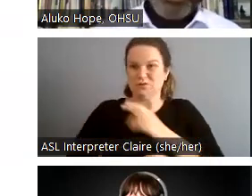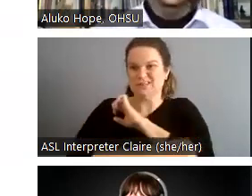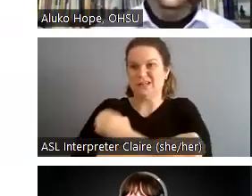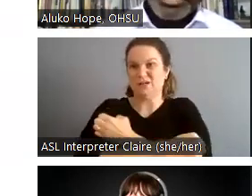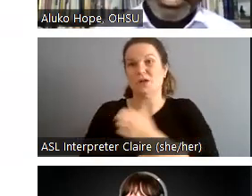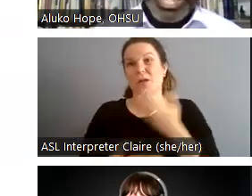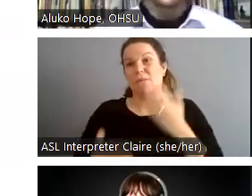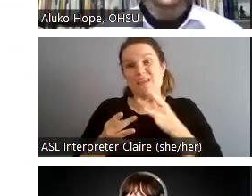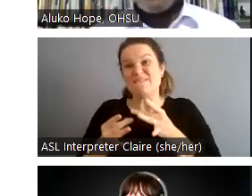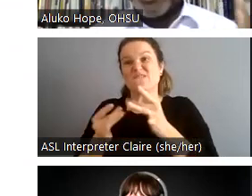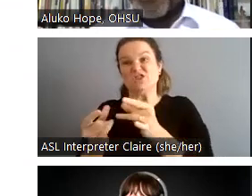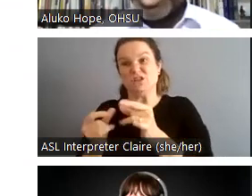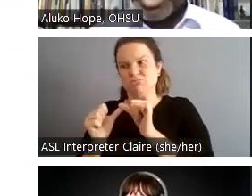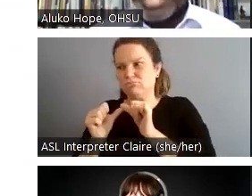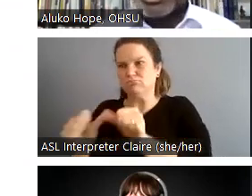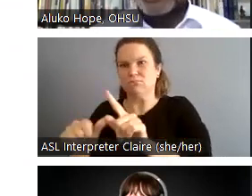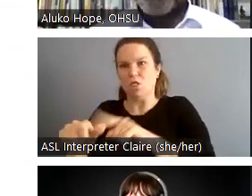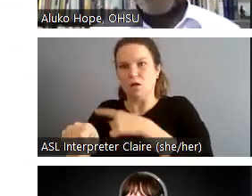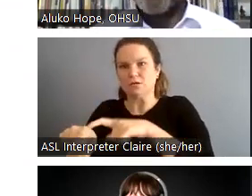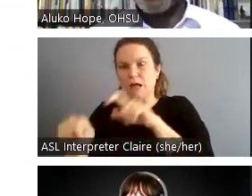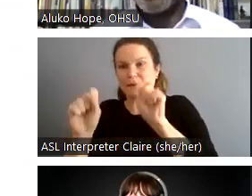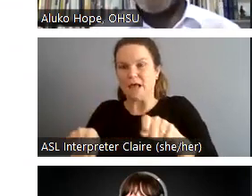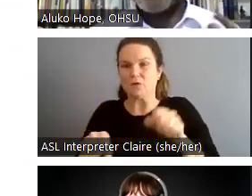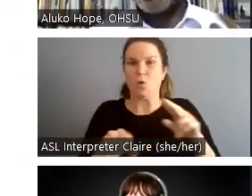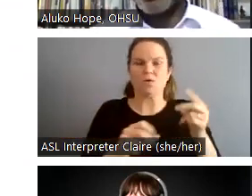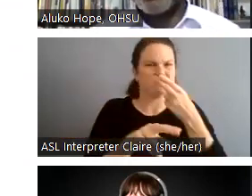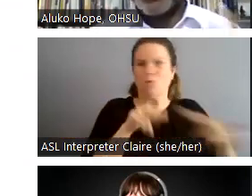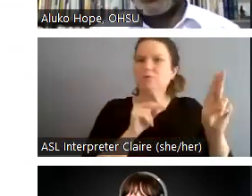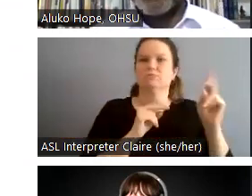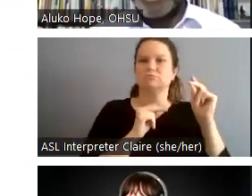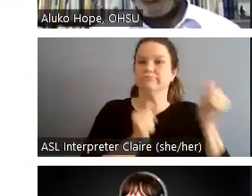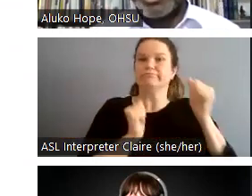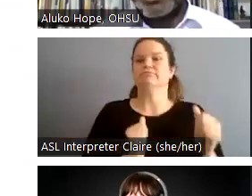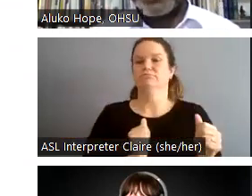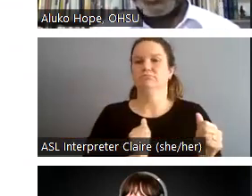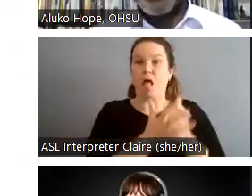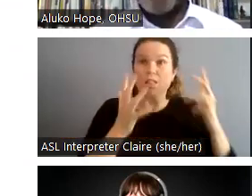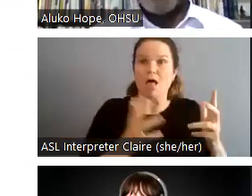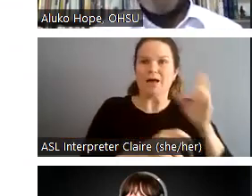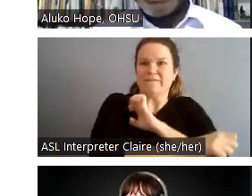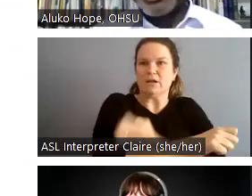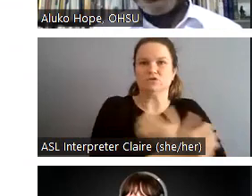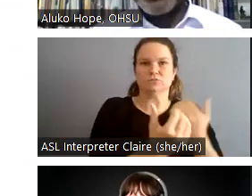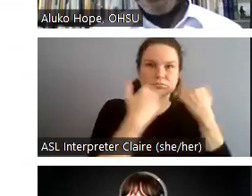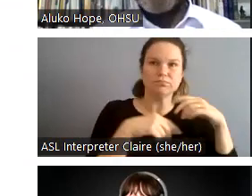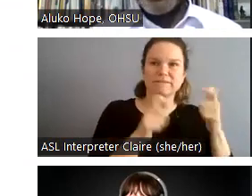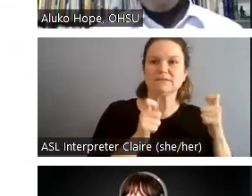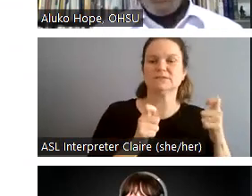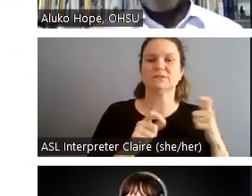many, many hours, and one is inefficient and is just meant for very short bursts